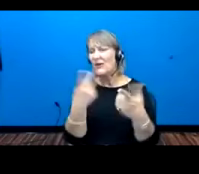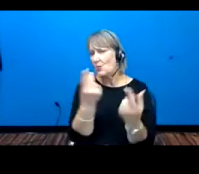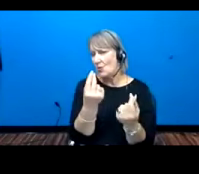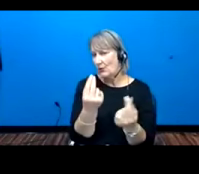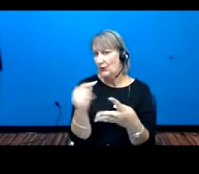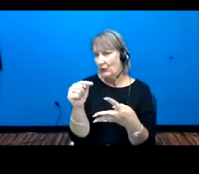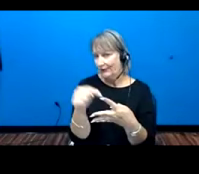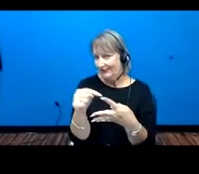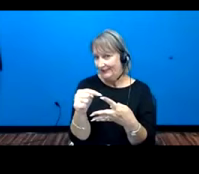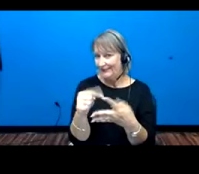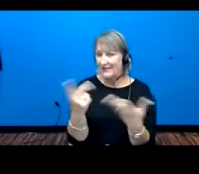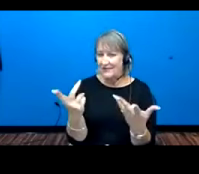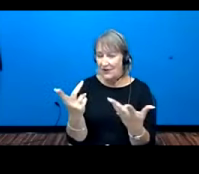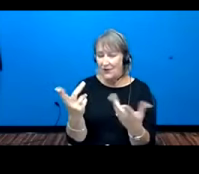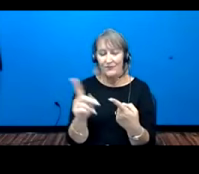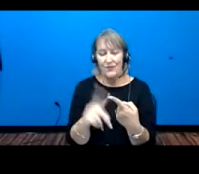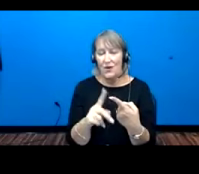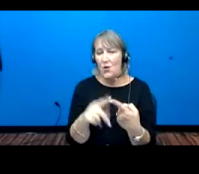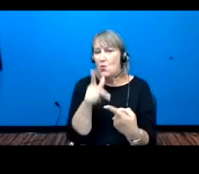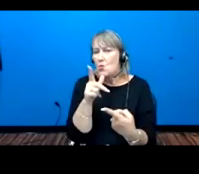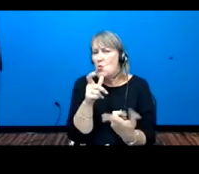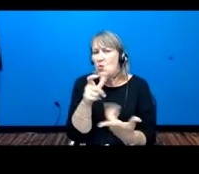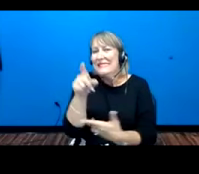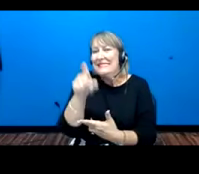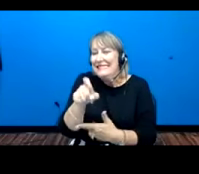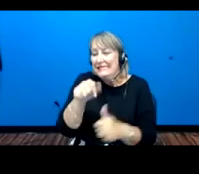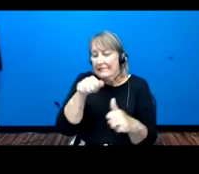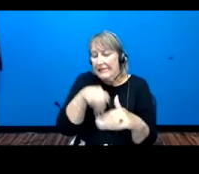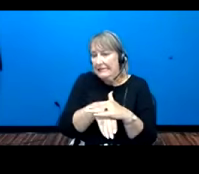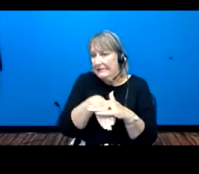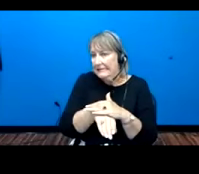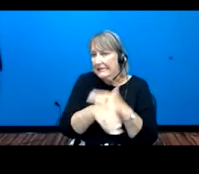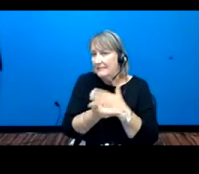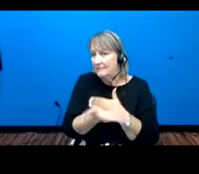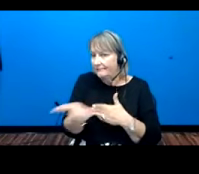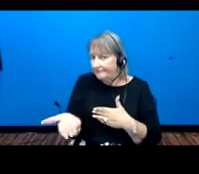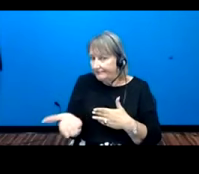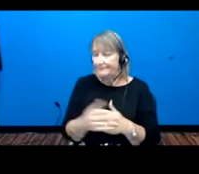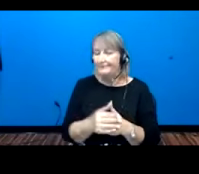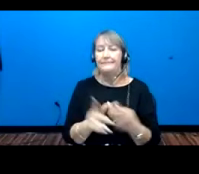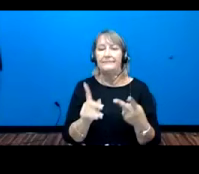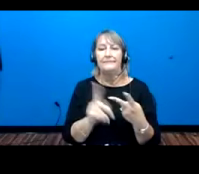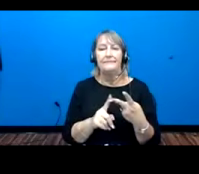when it comes to understanding who needs accessible resources; talk to you about what we're providing;